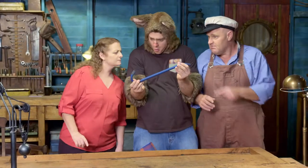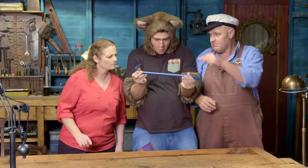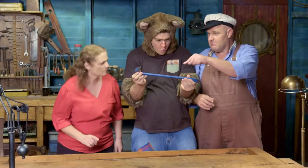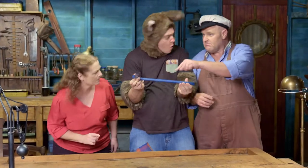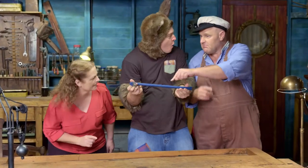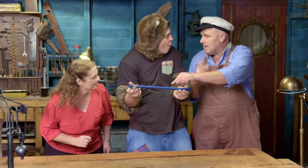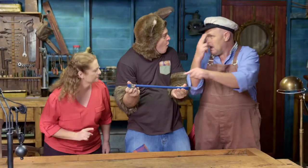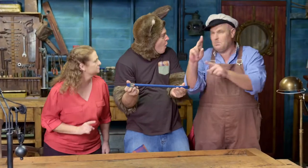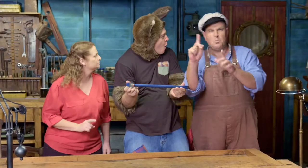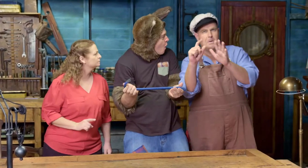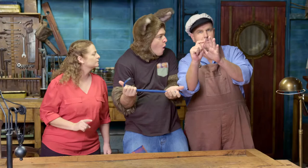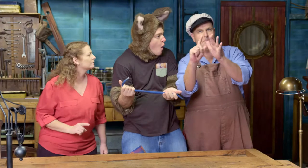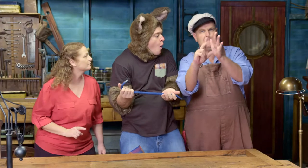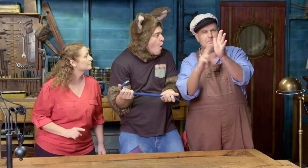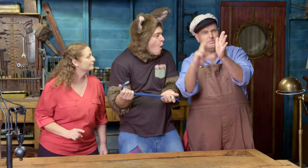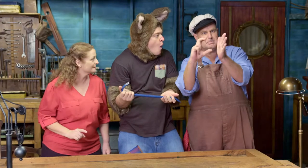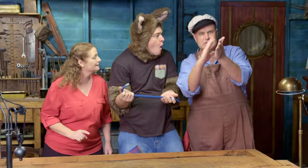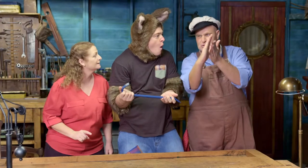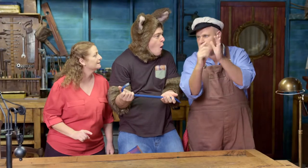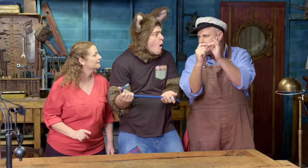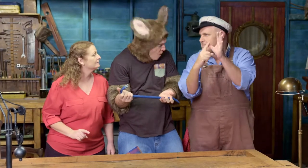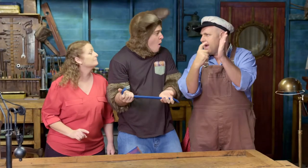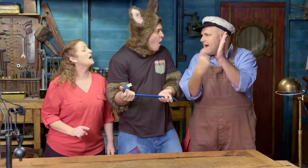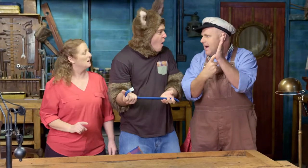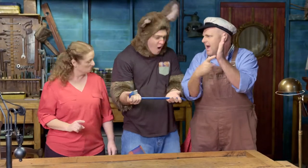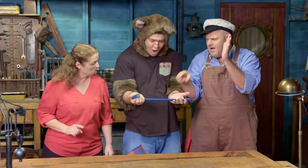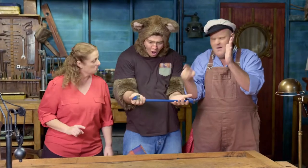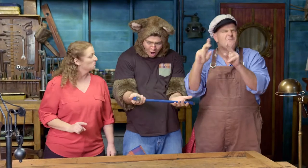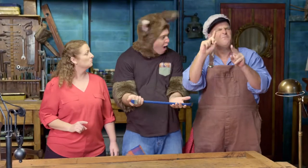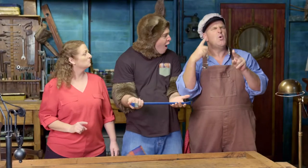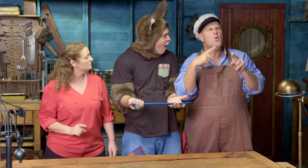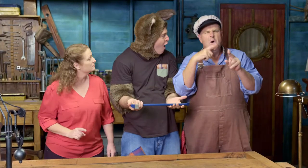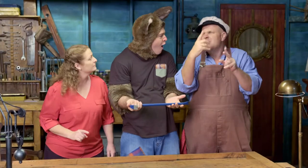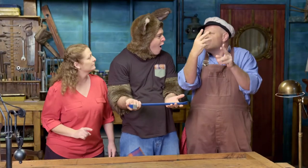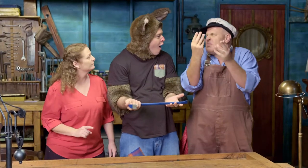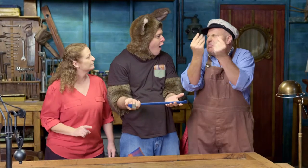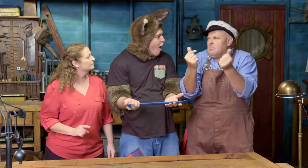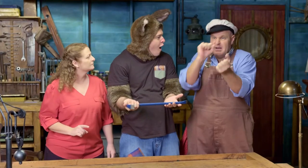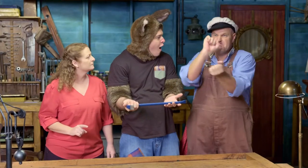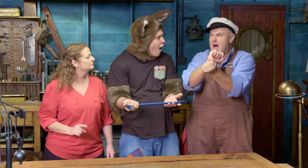Oh, this is a pinch bar. If two things are stuck together,